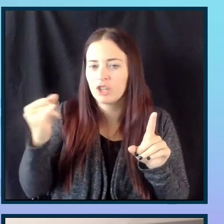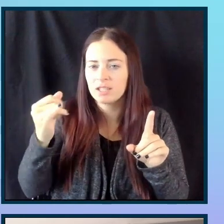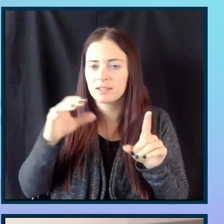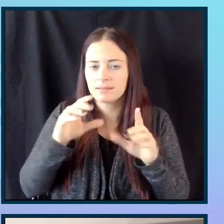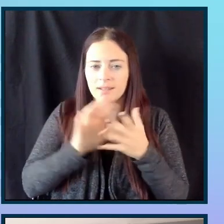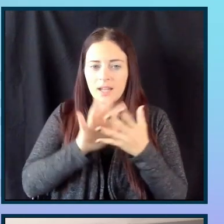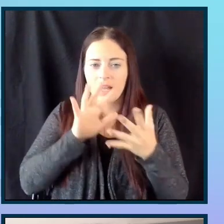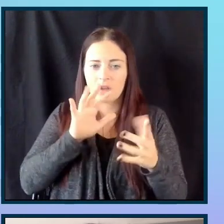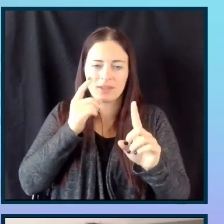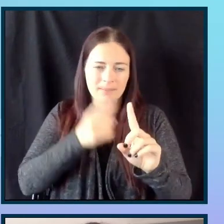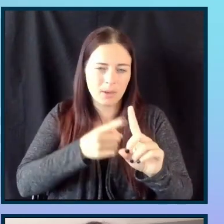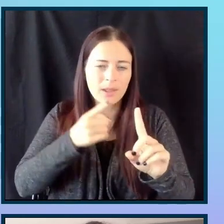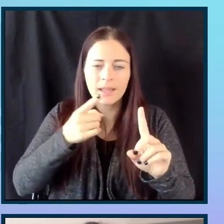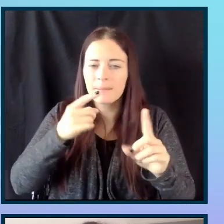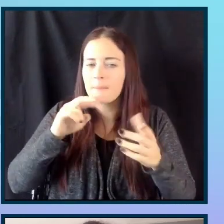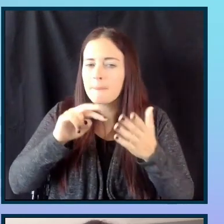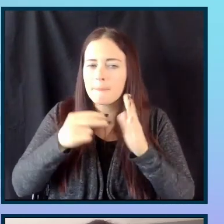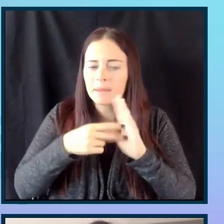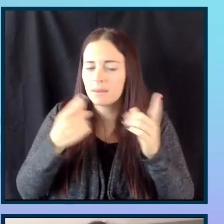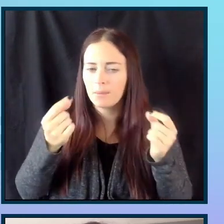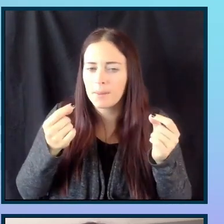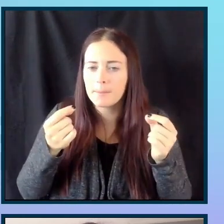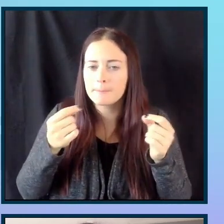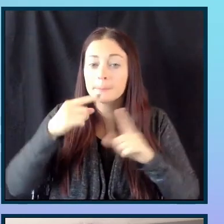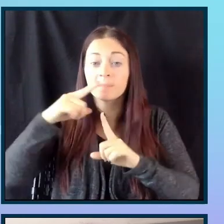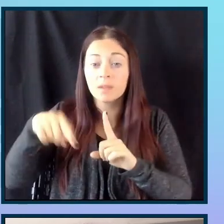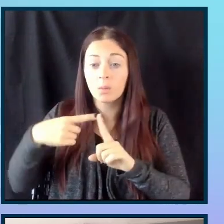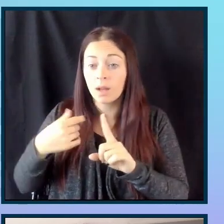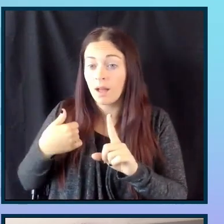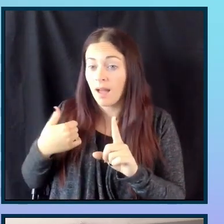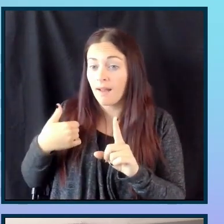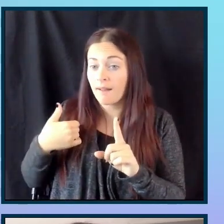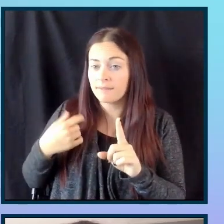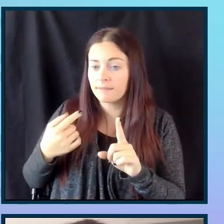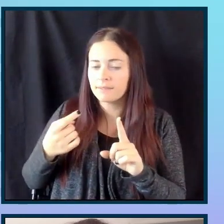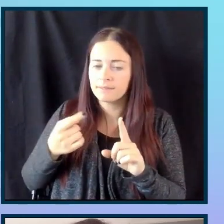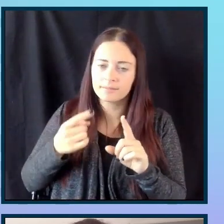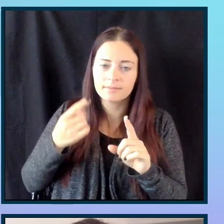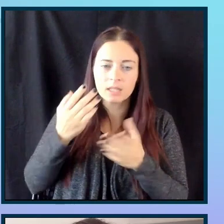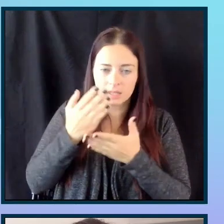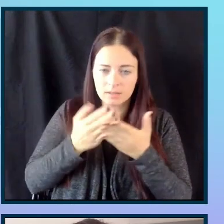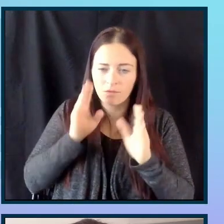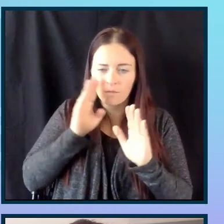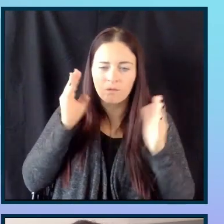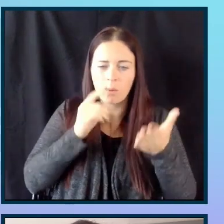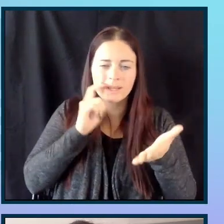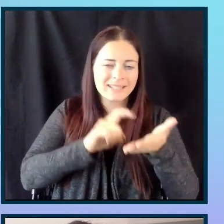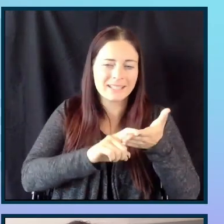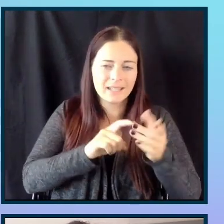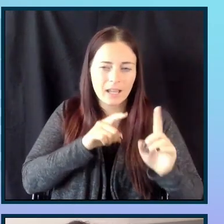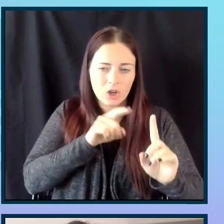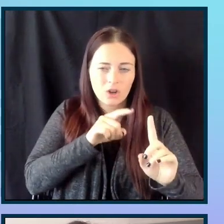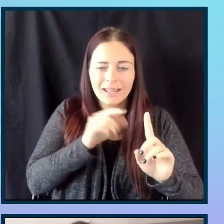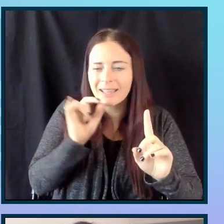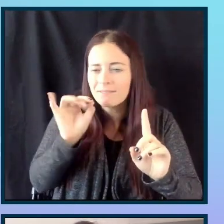That essentially means when you have your focus indicator, if it's a thin focus indicator